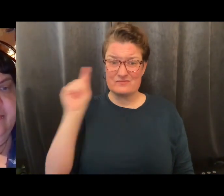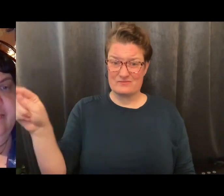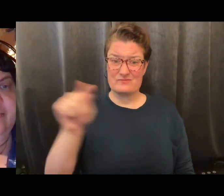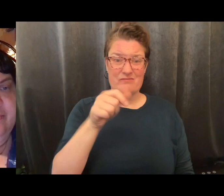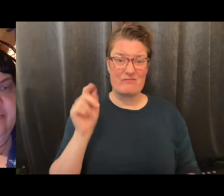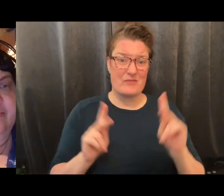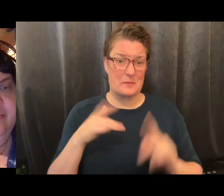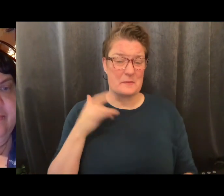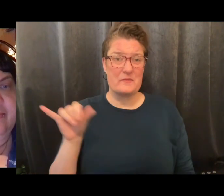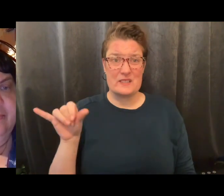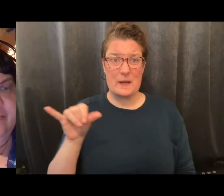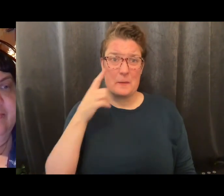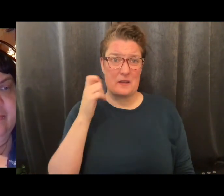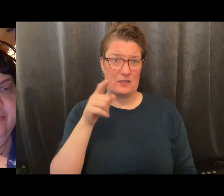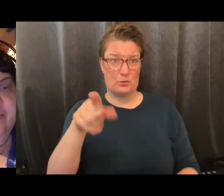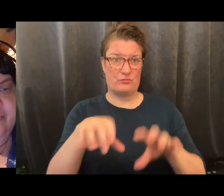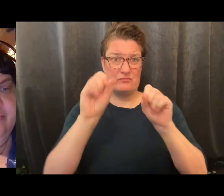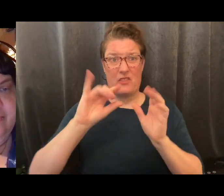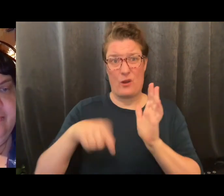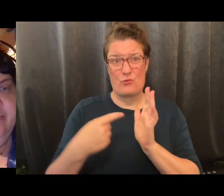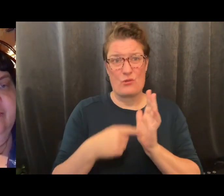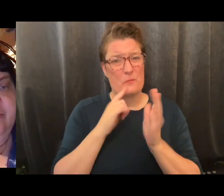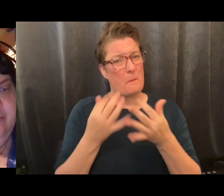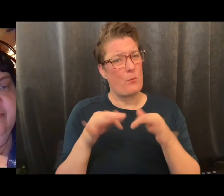and it's such a, like, important part of being like a spiritual leader is